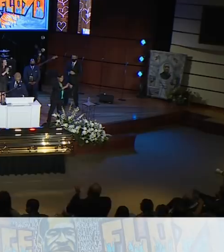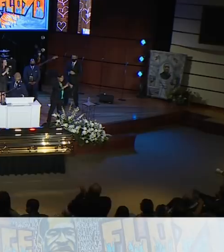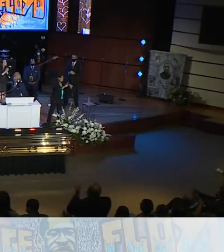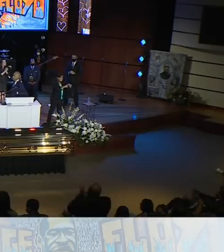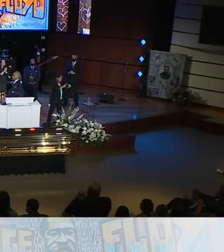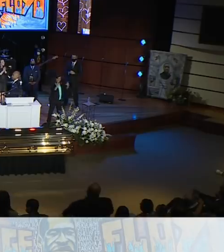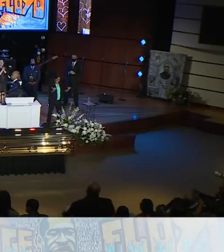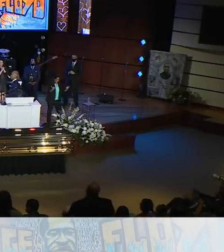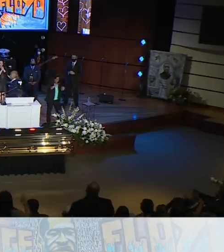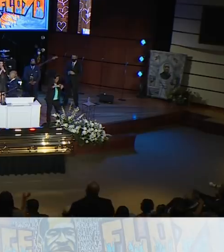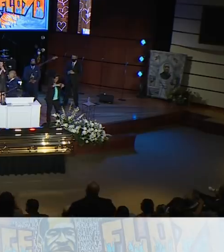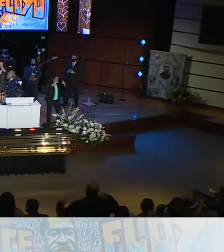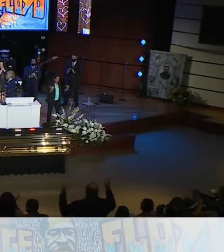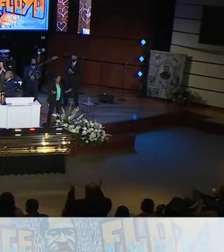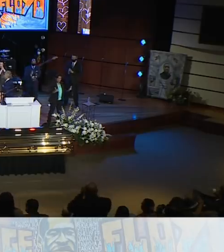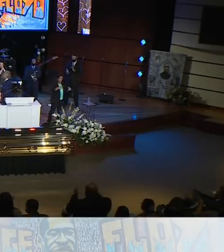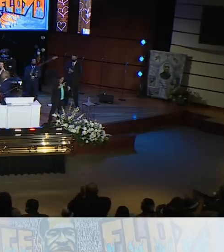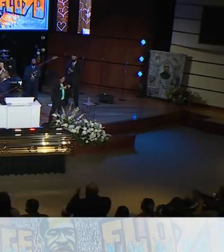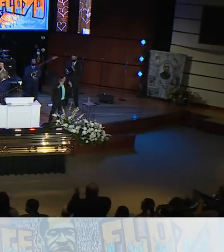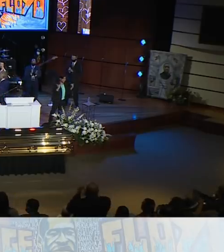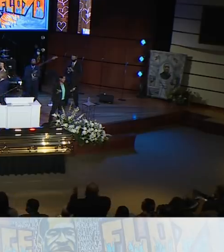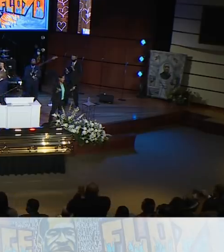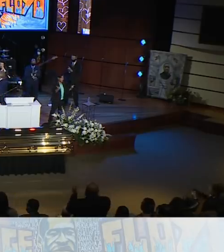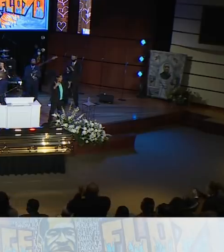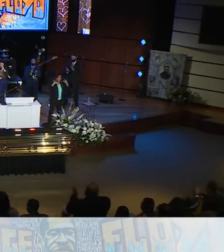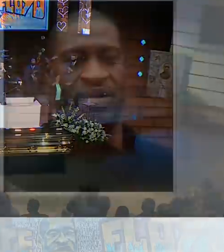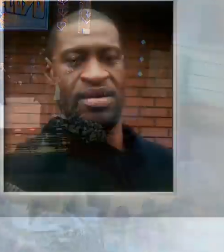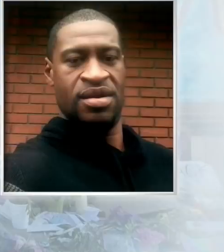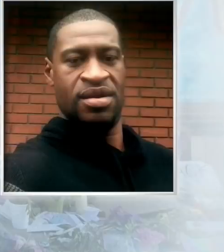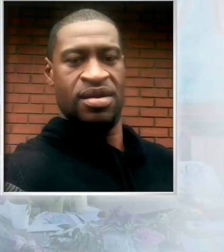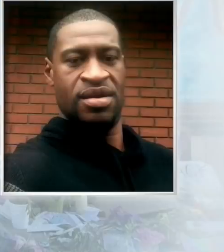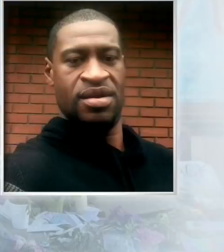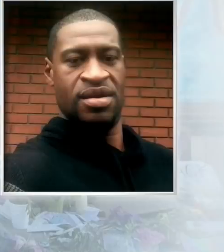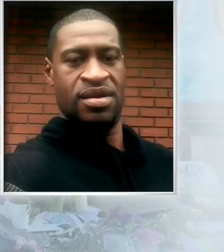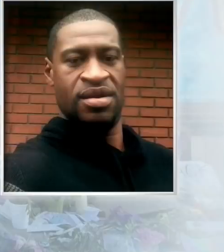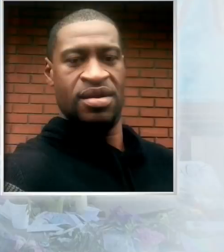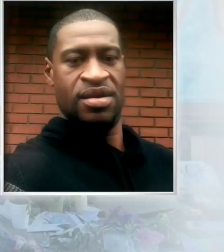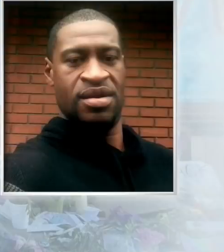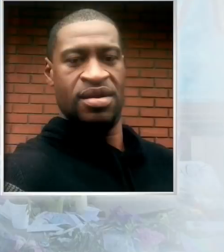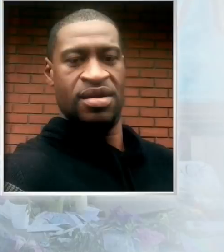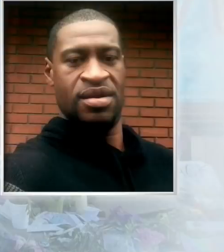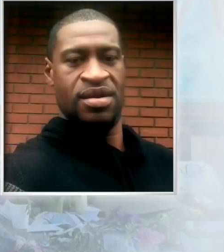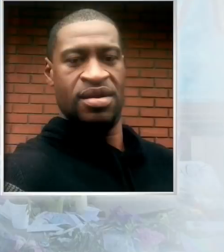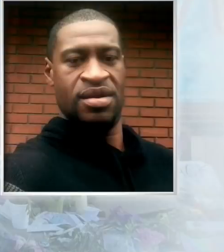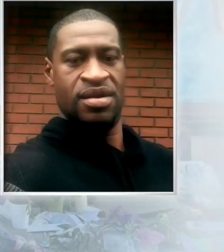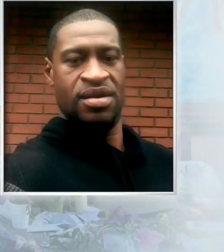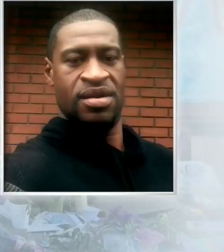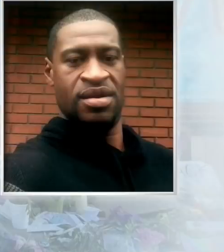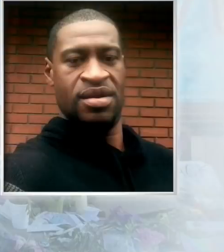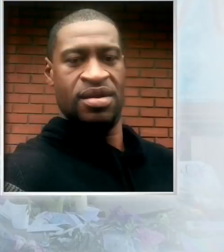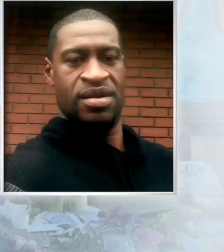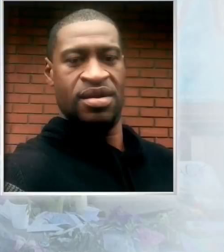WE DONE TURN THE COP, GEORGE. WE'RE GOING FORWARD, GEORGE. TIME OUT.